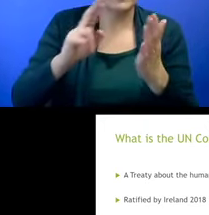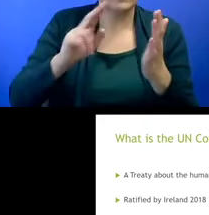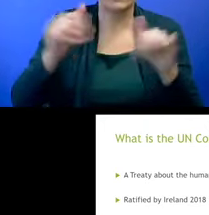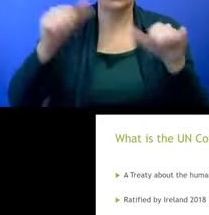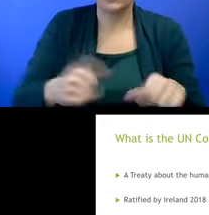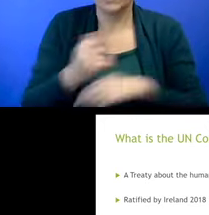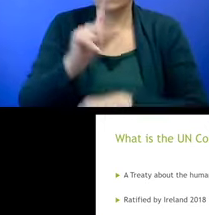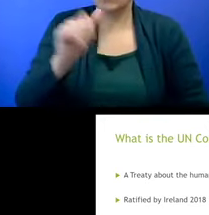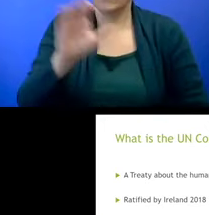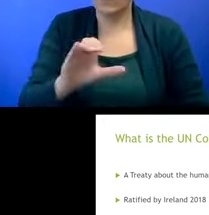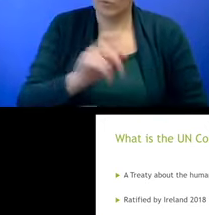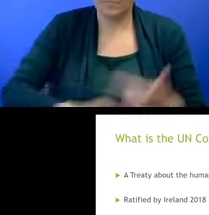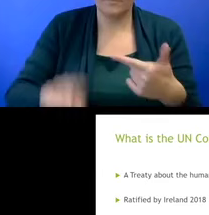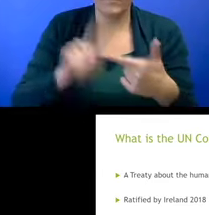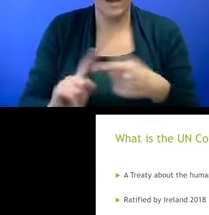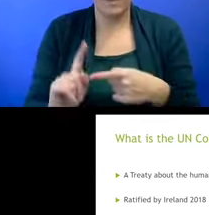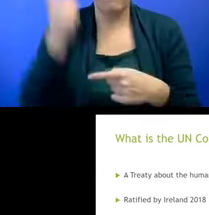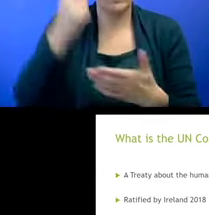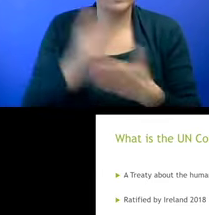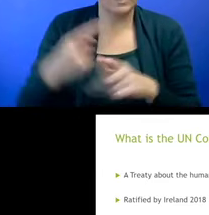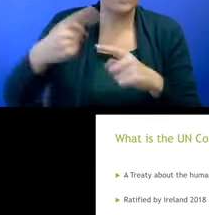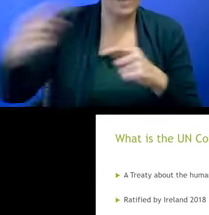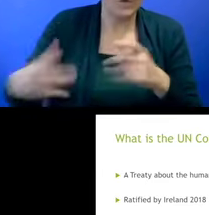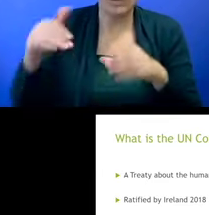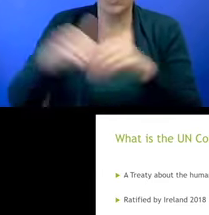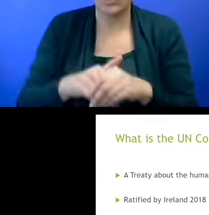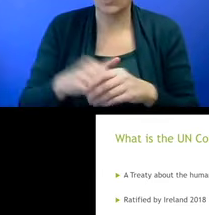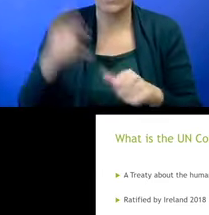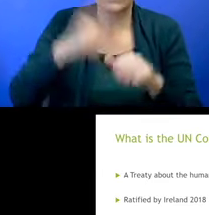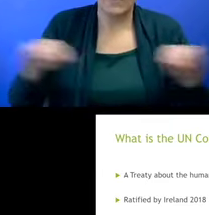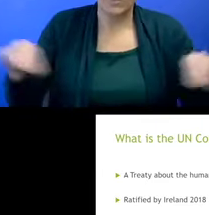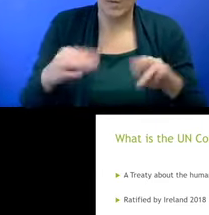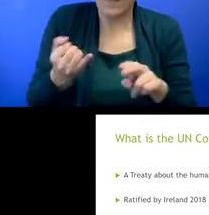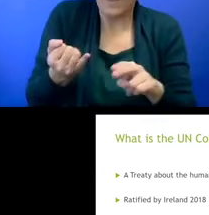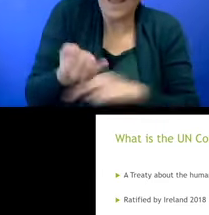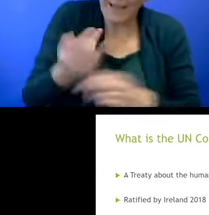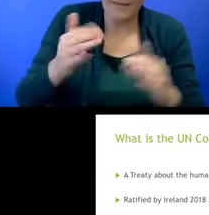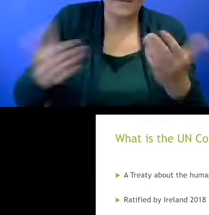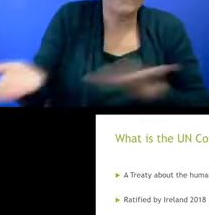It is the first treaty ever to include disabled people in its negotiation and drafting,